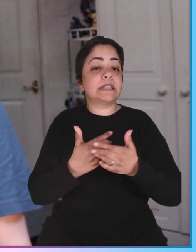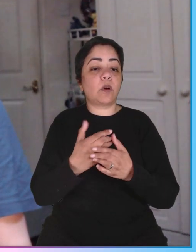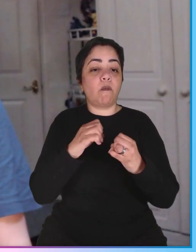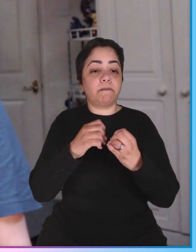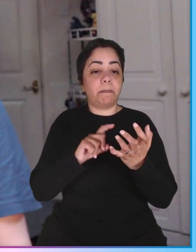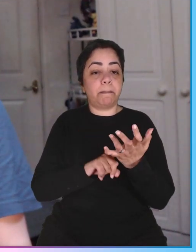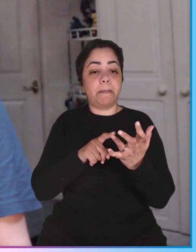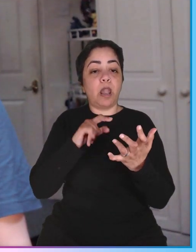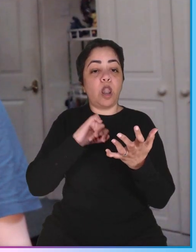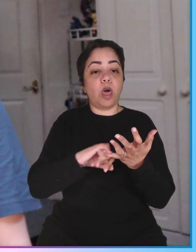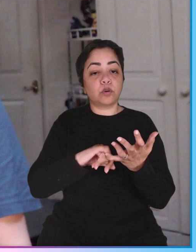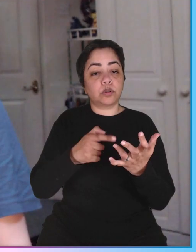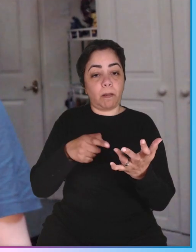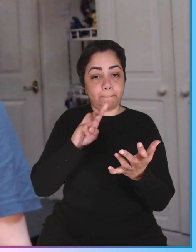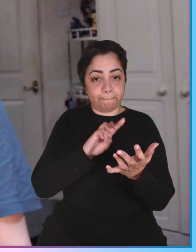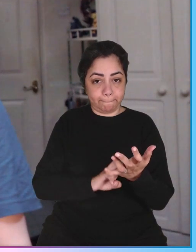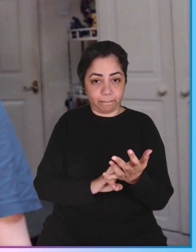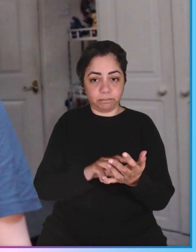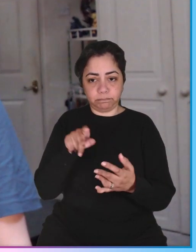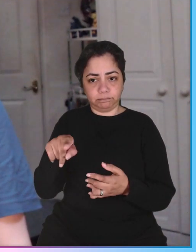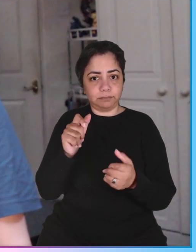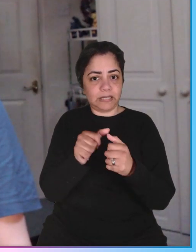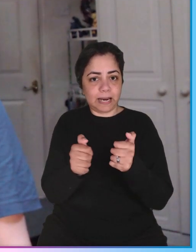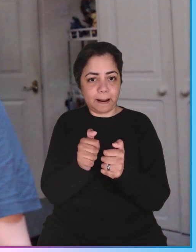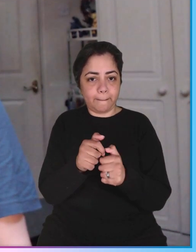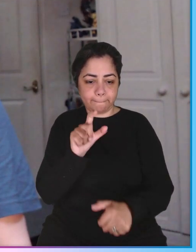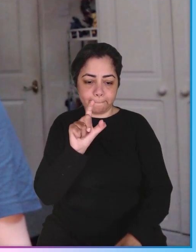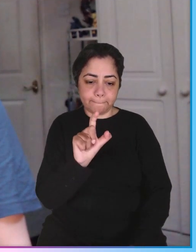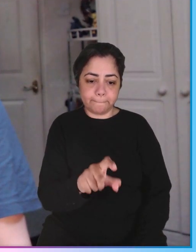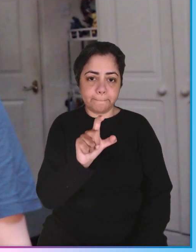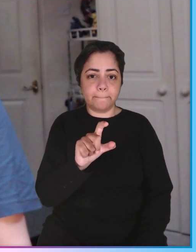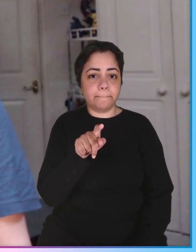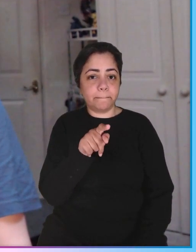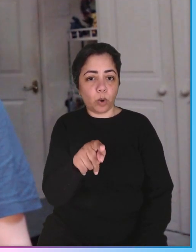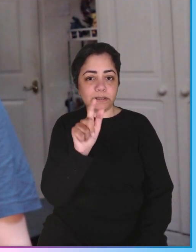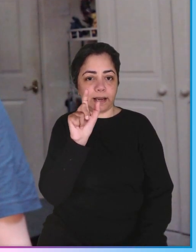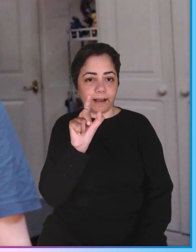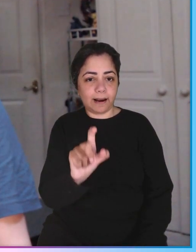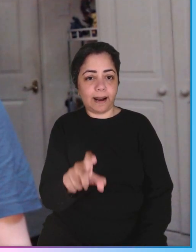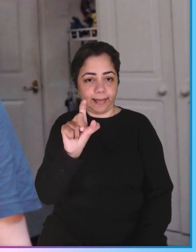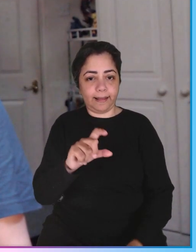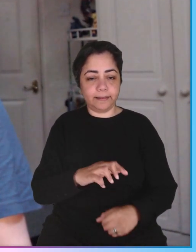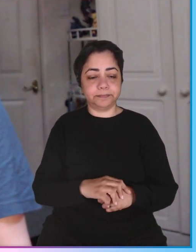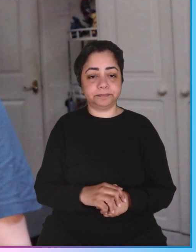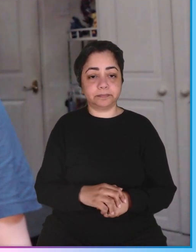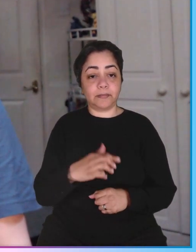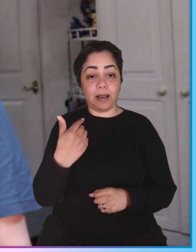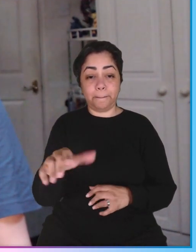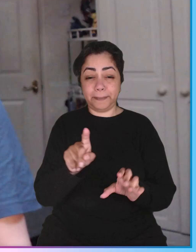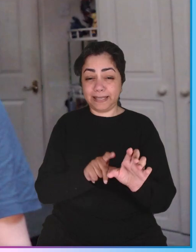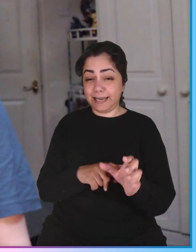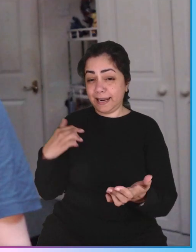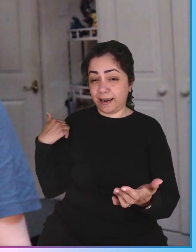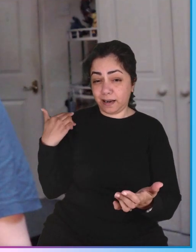and I am so excited for this because, partly because I’m in the credits but also because it’s gonna be a game that is fully playable